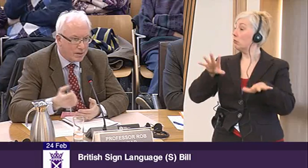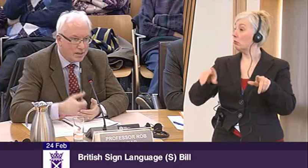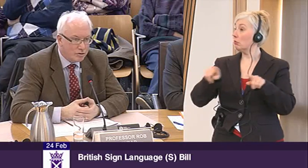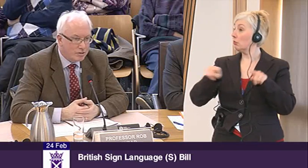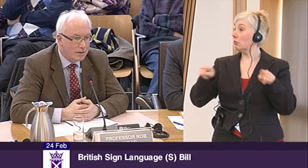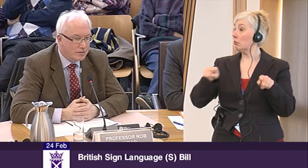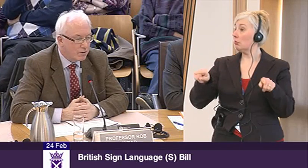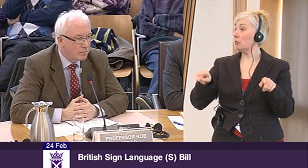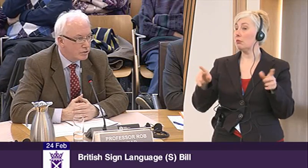Sign Language.